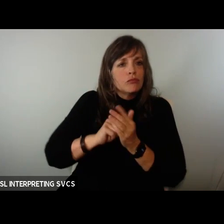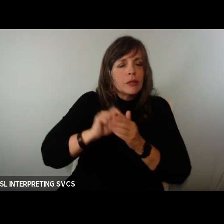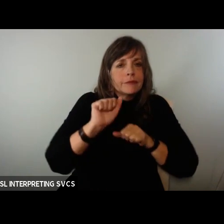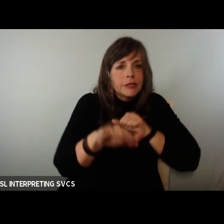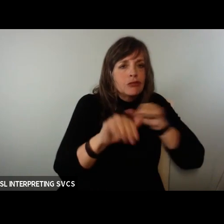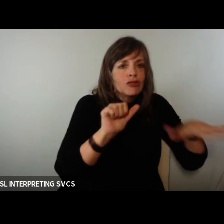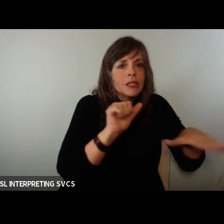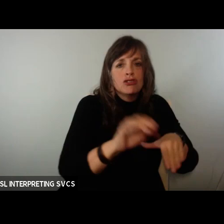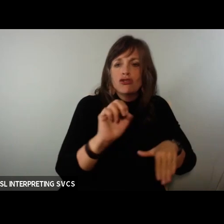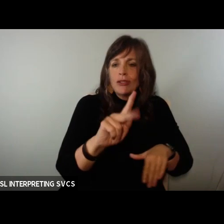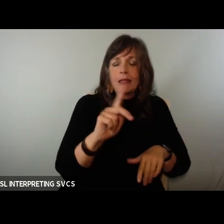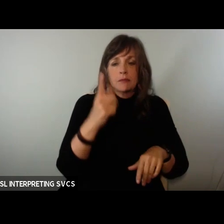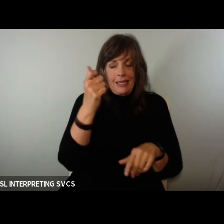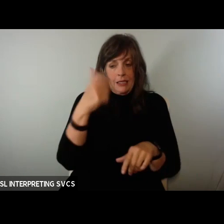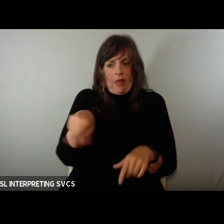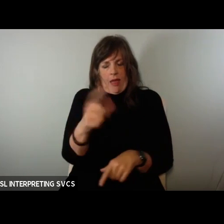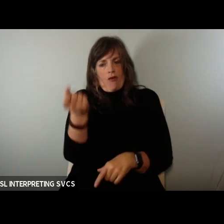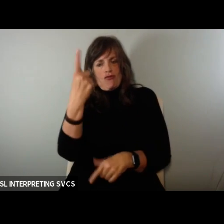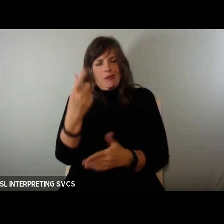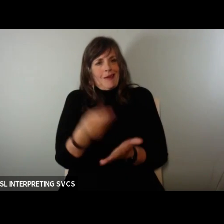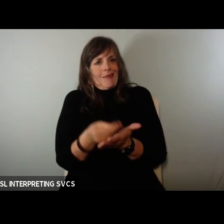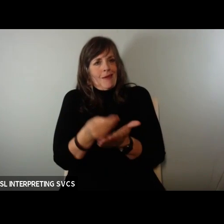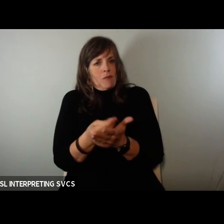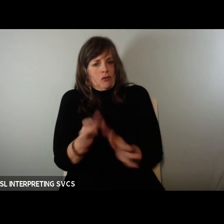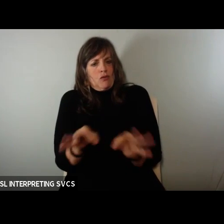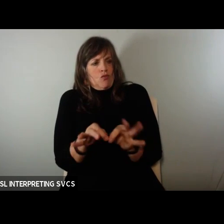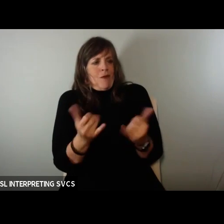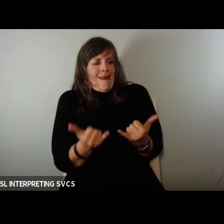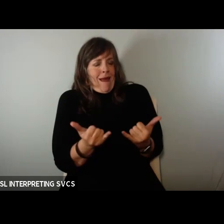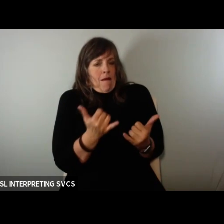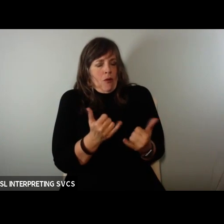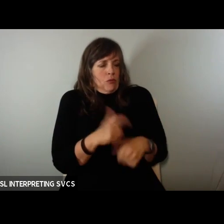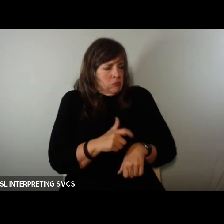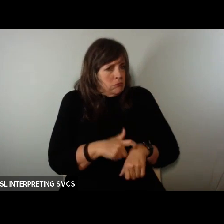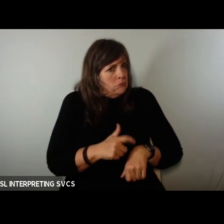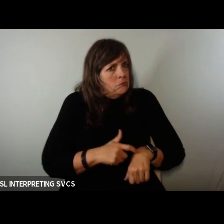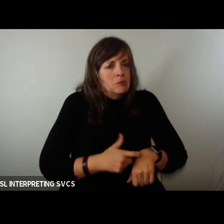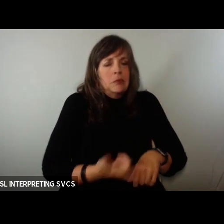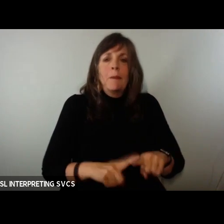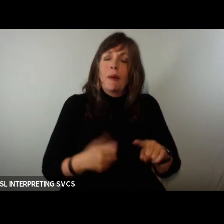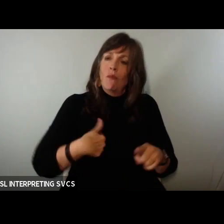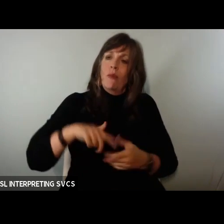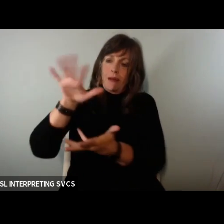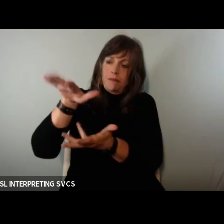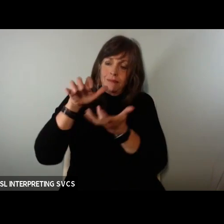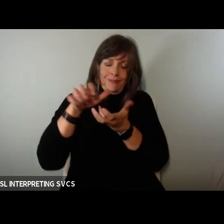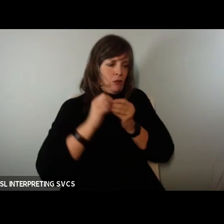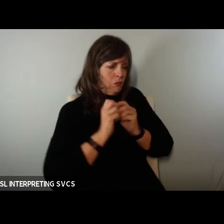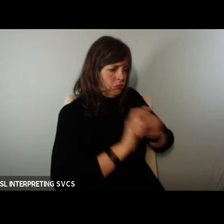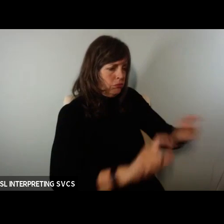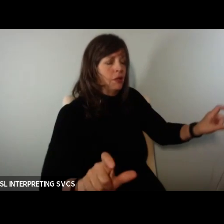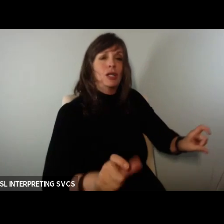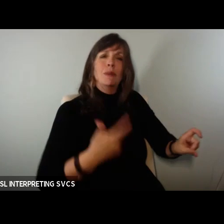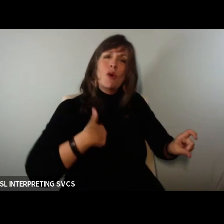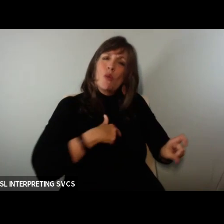we're also setting up meetings with how do we transition towards longer-term assistance? Here in Seattle, we are looking at likely